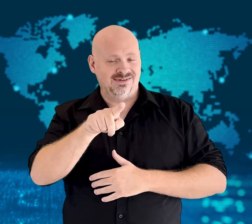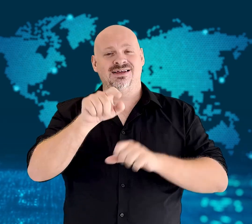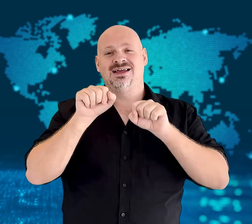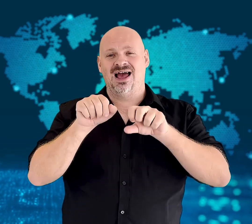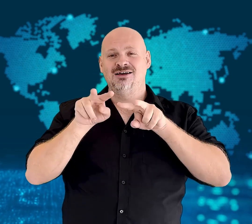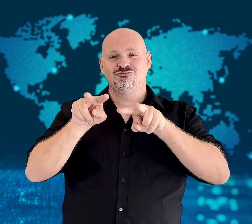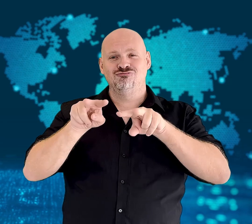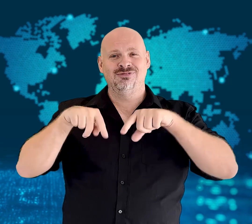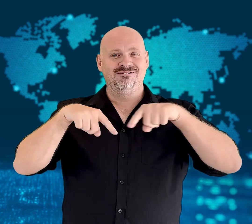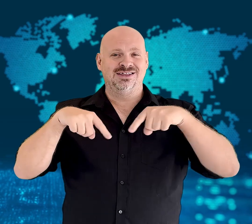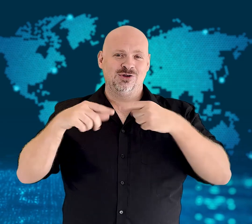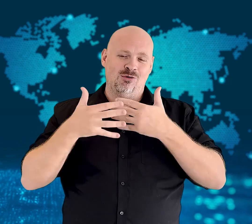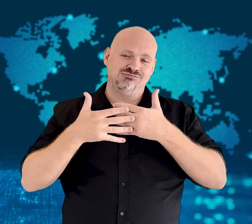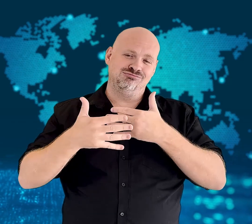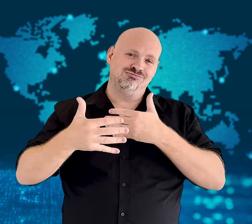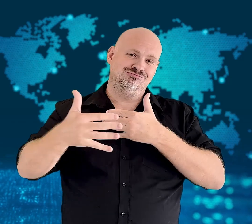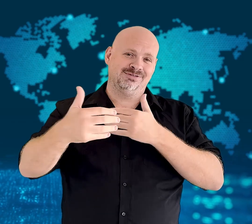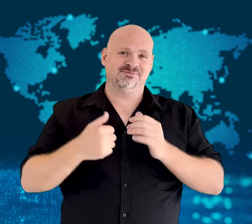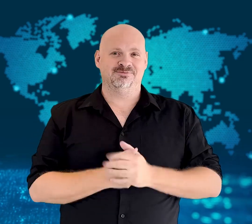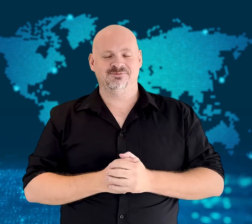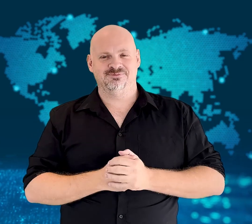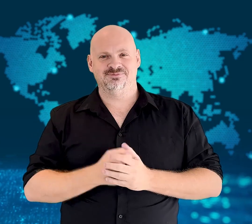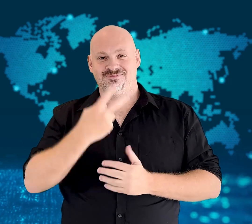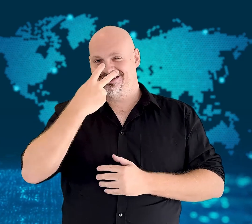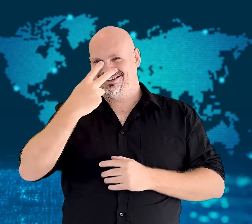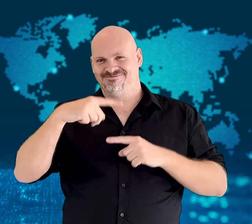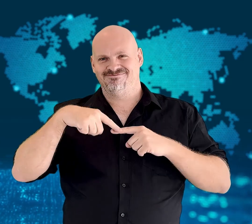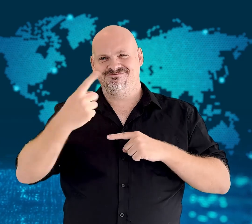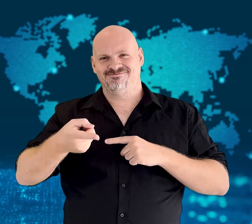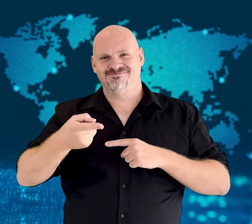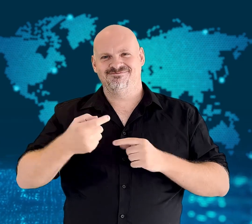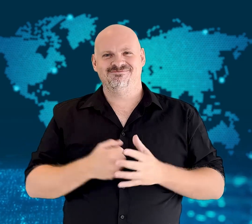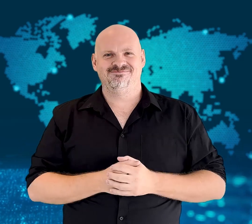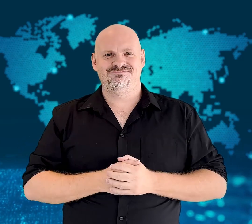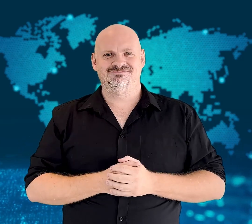to get new video updates! See you next time!